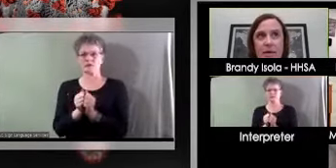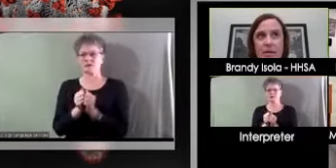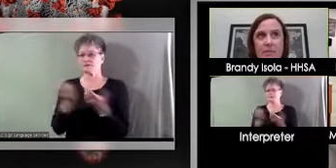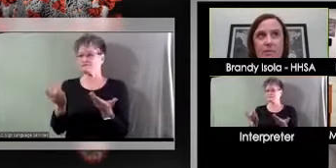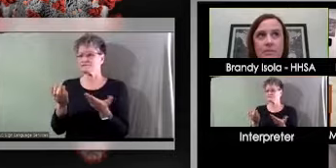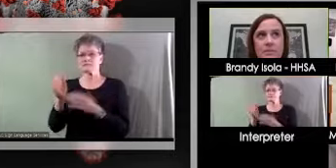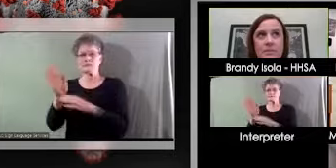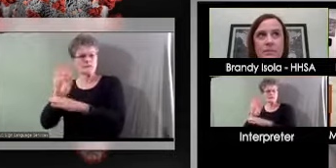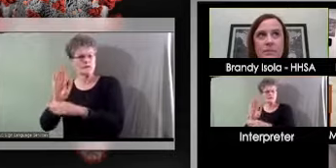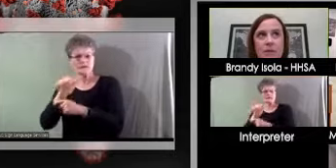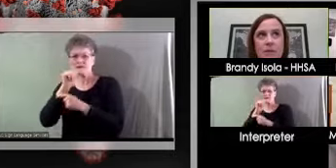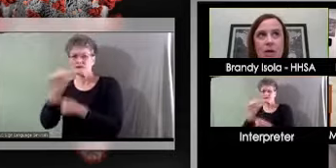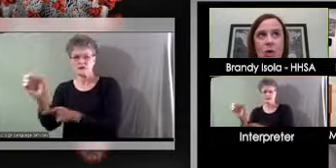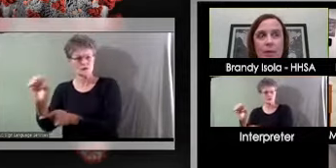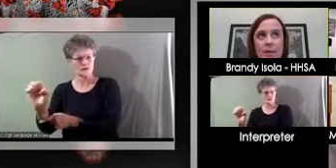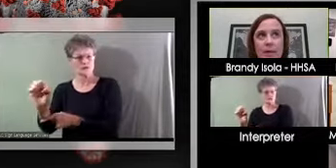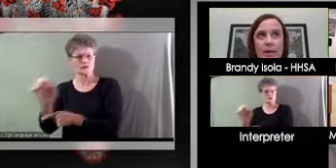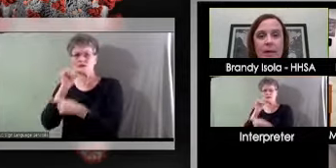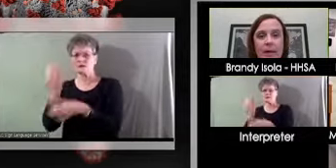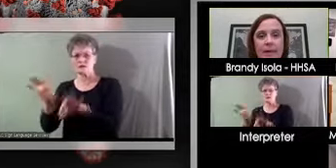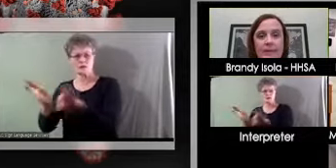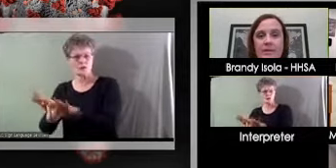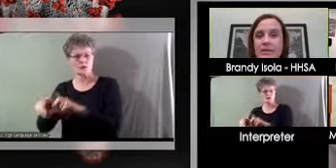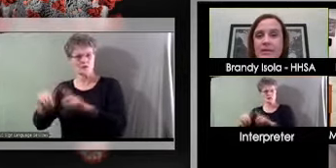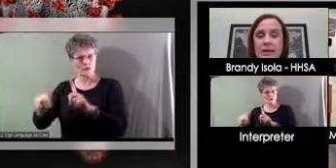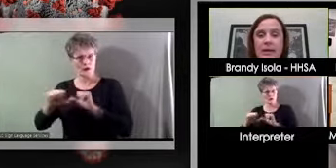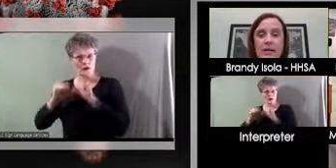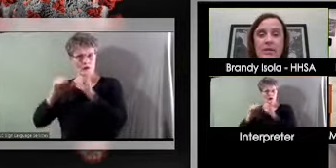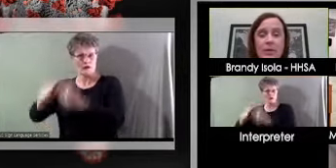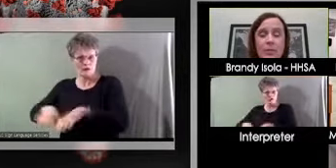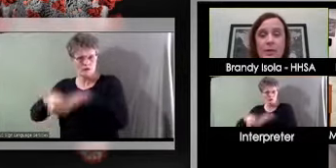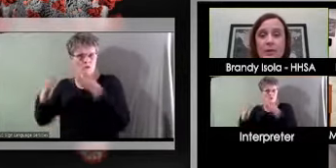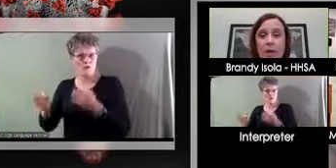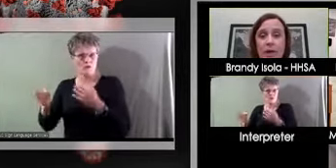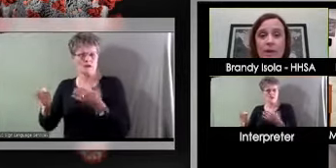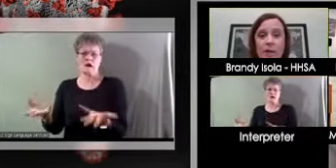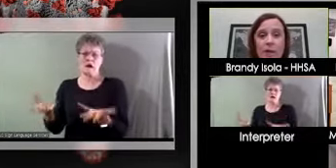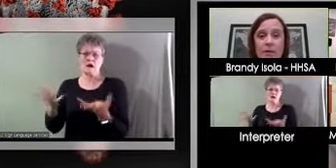still being open and just in general people not following the